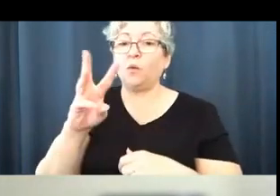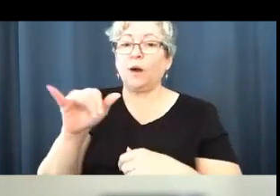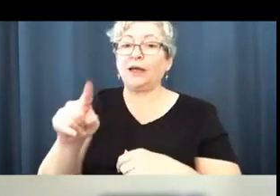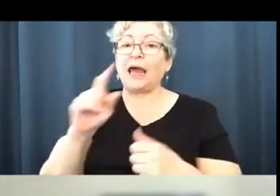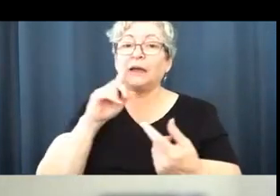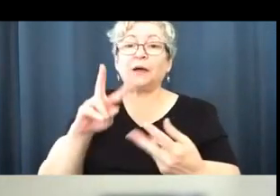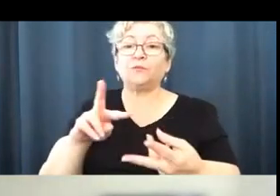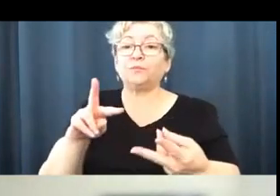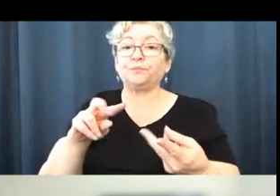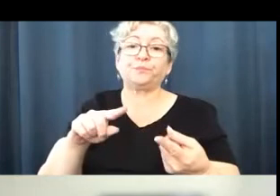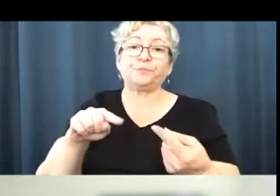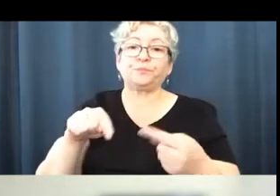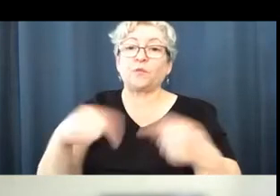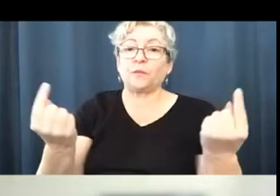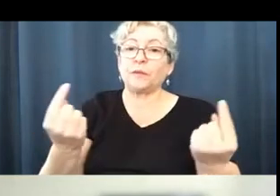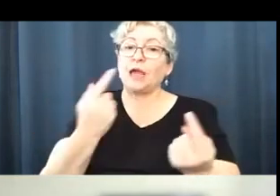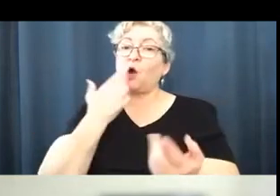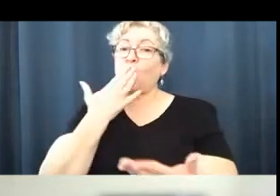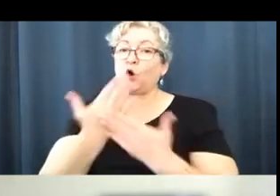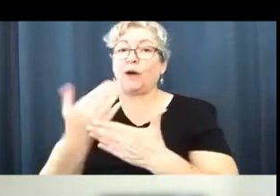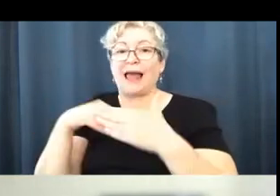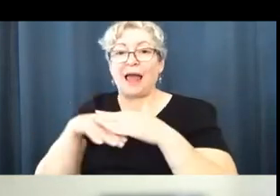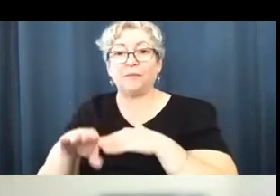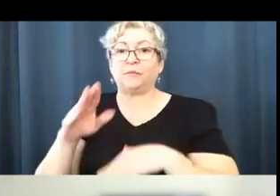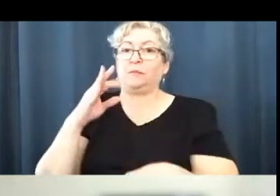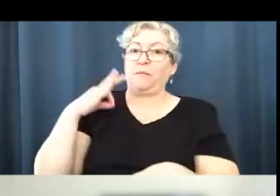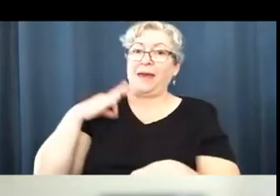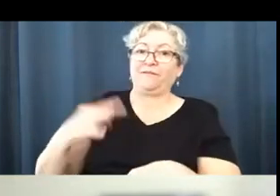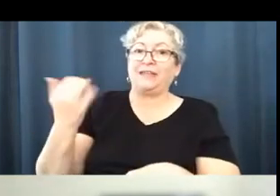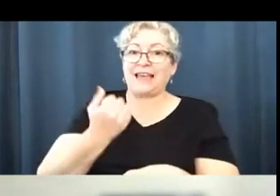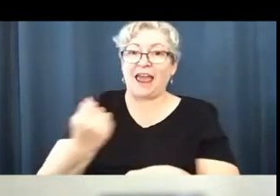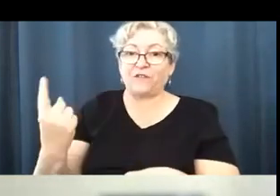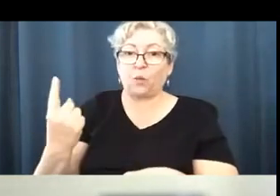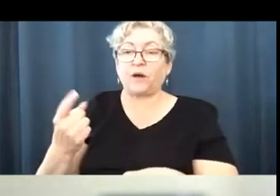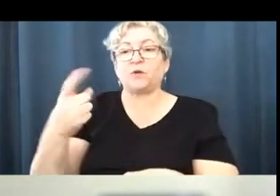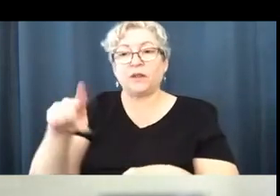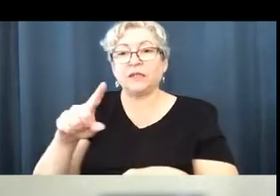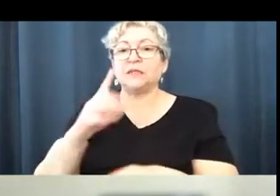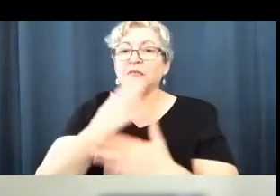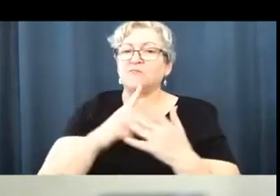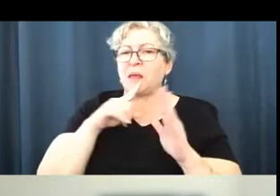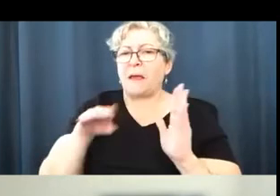is to say obviously good accessibility benefits everyone. So, these are just some some really basic bad examples.